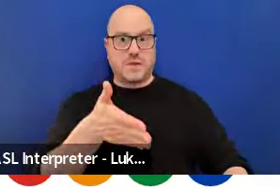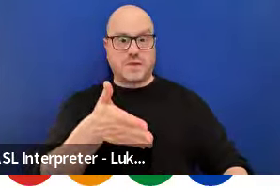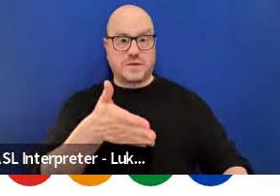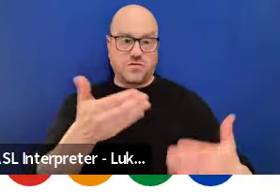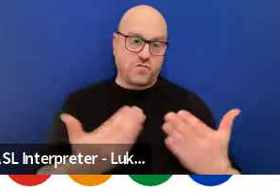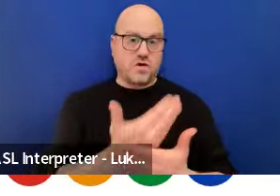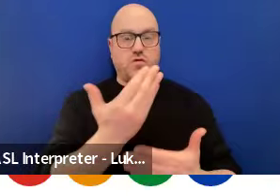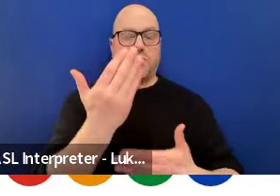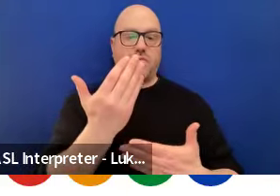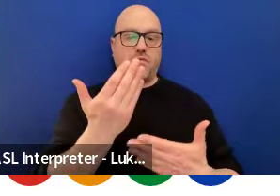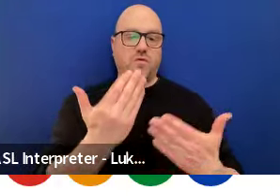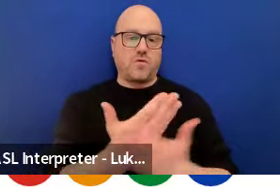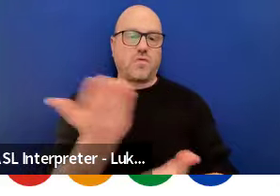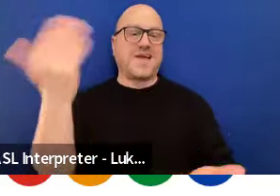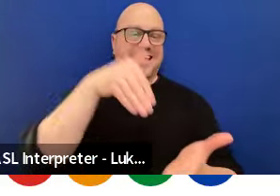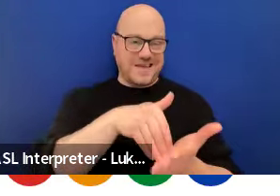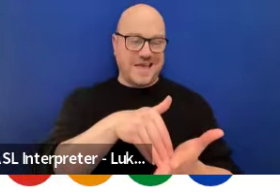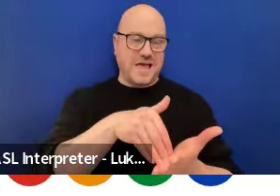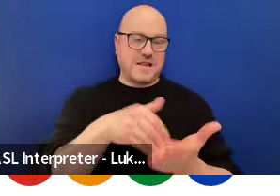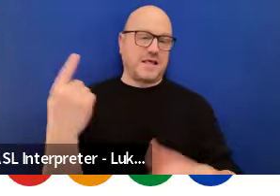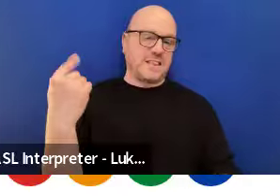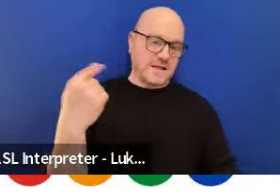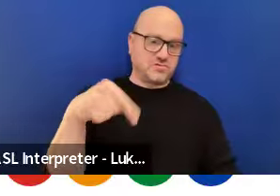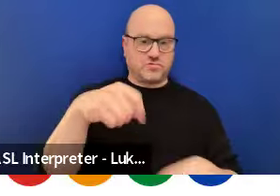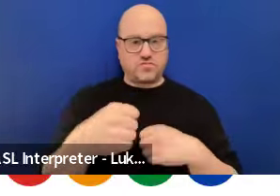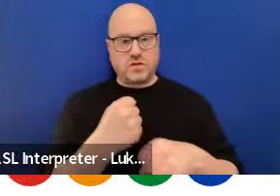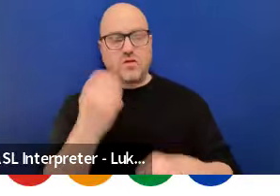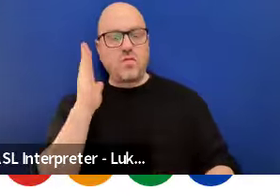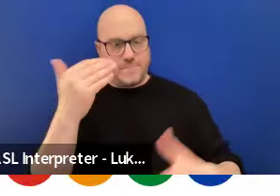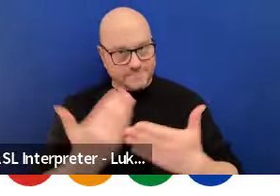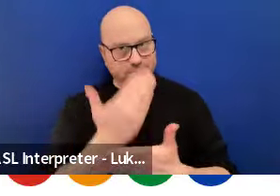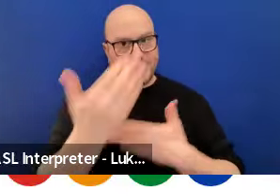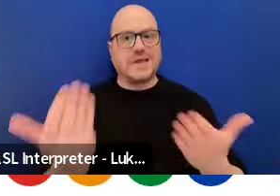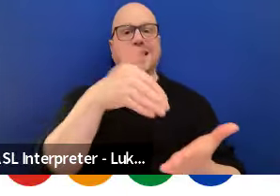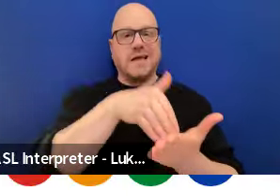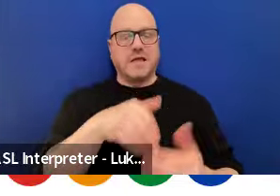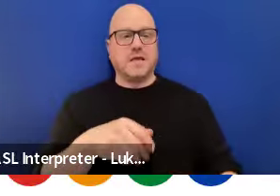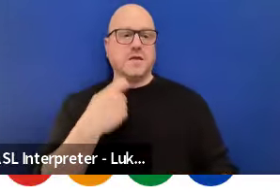ALL OF THE MAJOR CONTRACTS HAVE BEEN OR WILL BE UP FOR RENEWAL SOMETIME IN LAST YEAR AND THIS